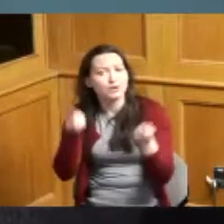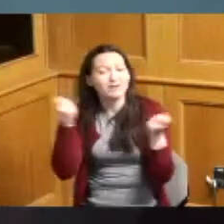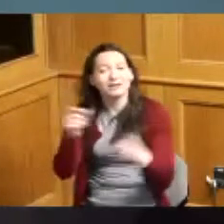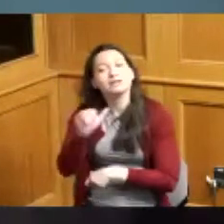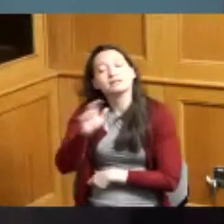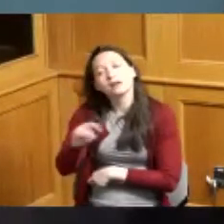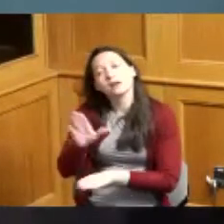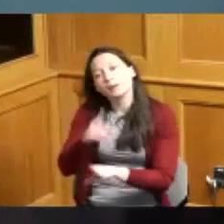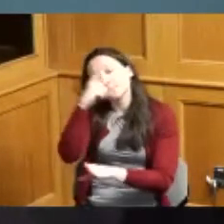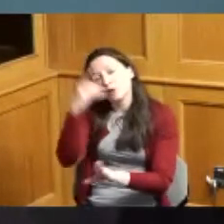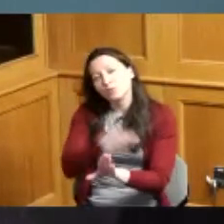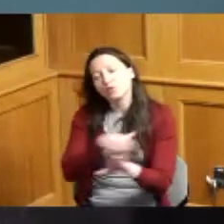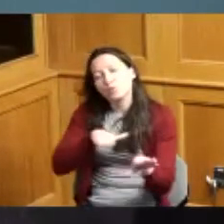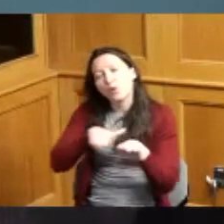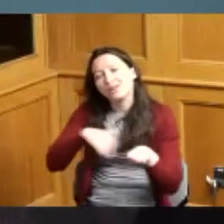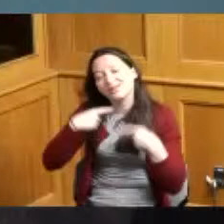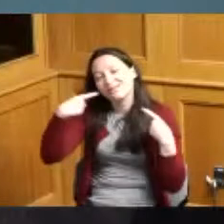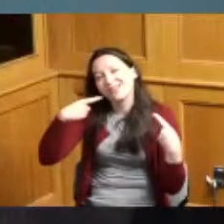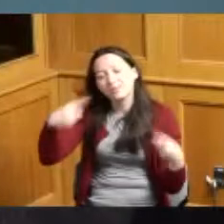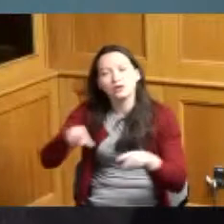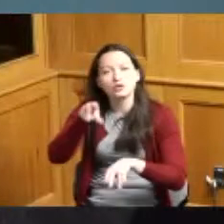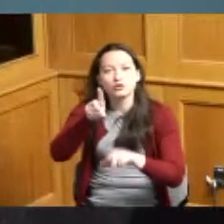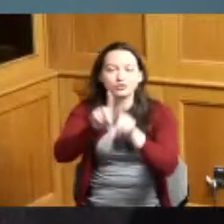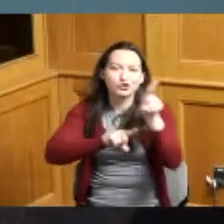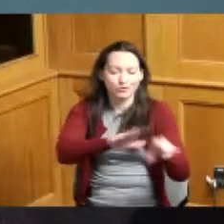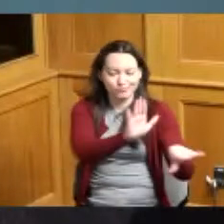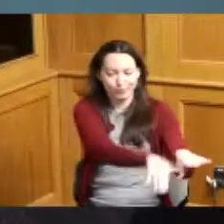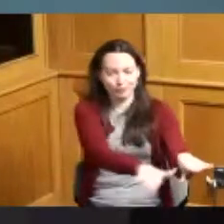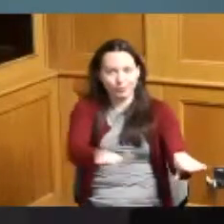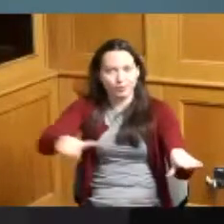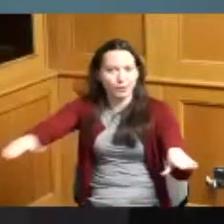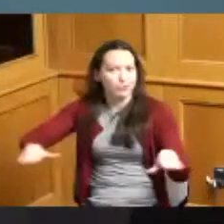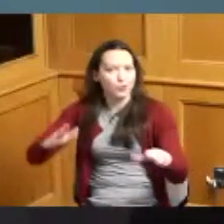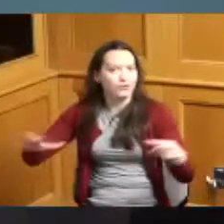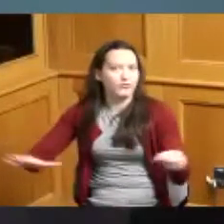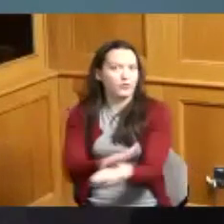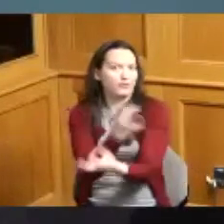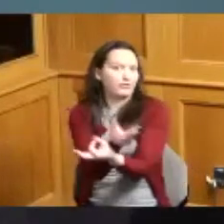black music walk of fame where the stars will go into the ground and it'll be completely free and